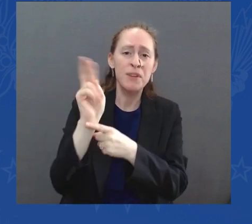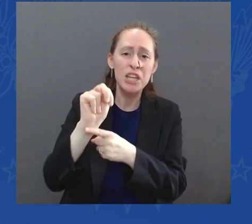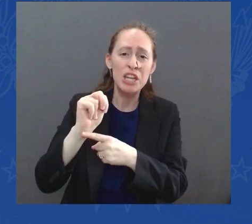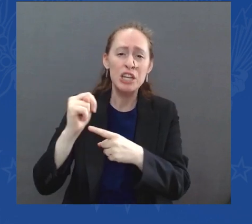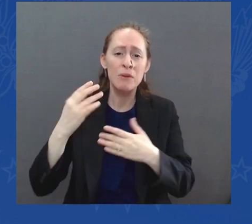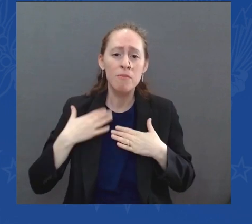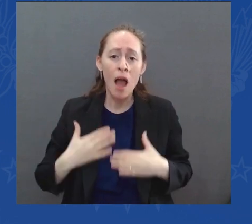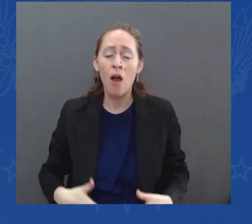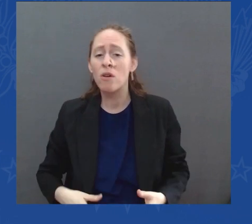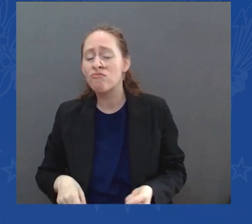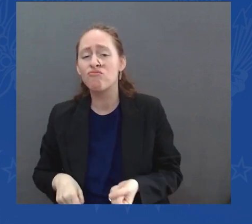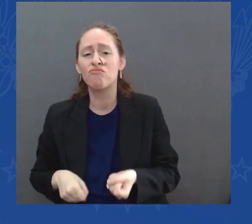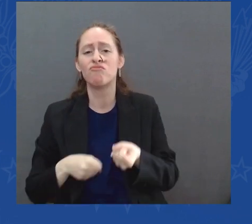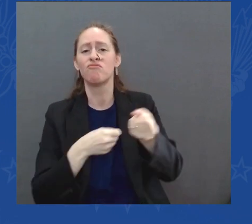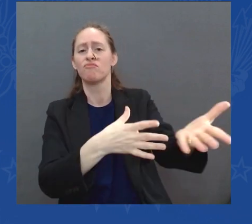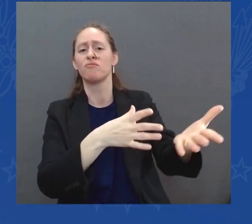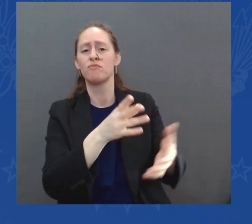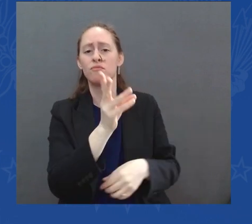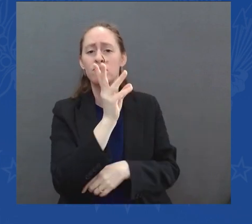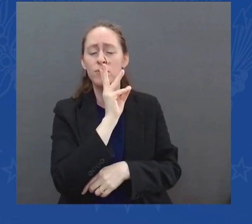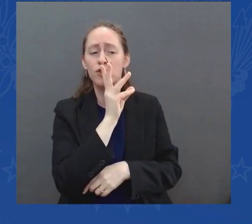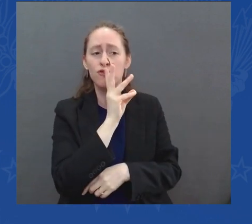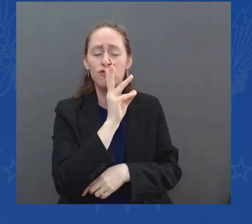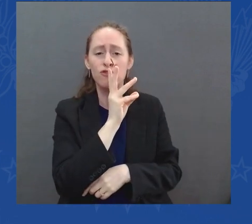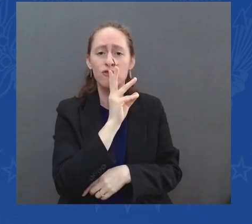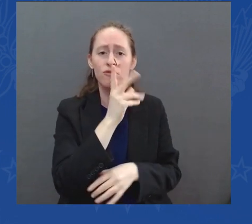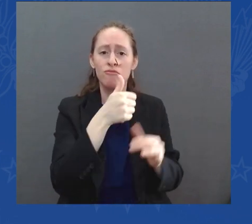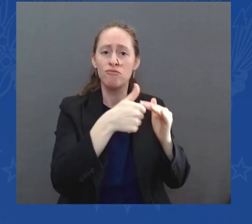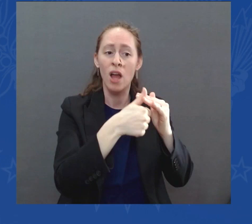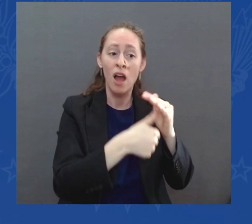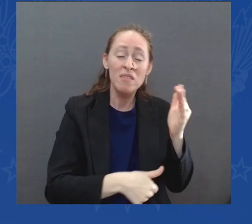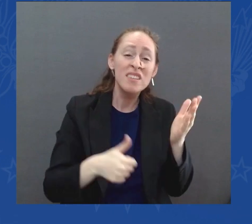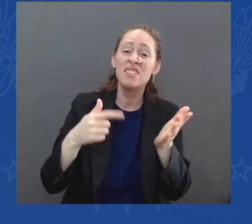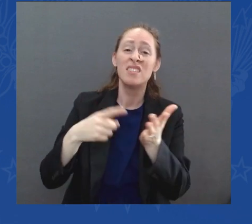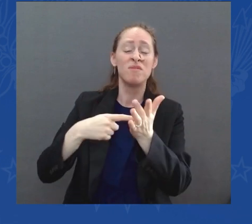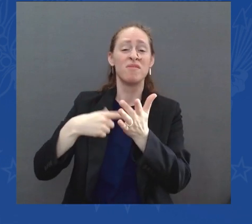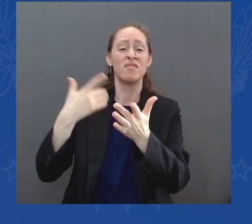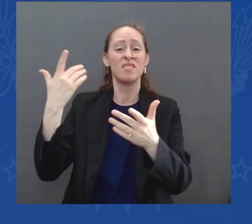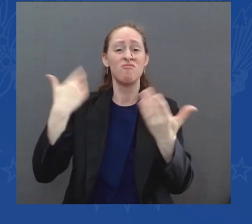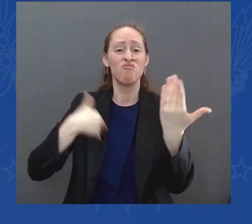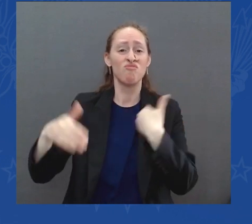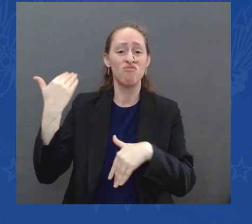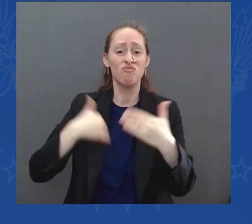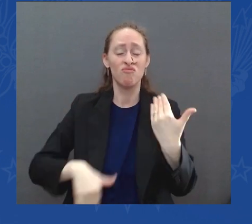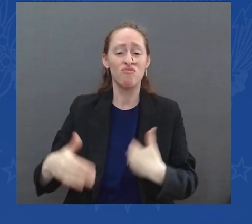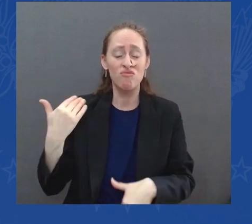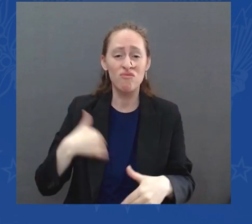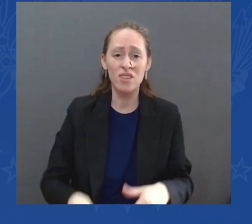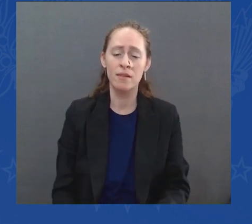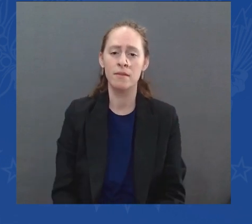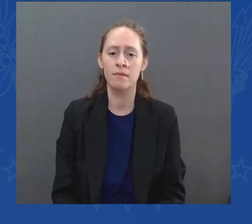as their families were forced to watch. And as crowds gathered to spectate.